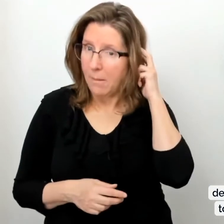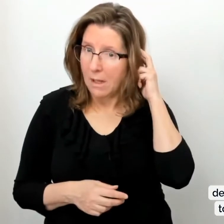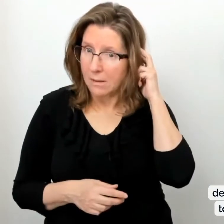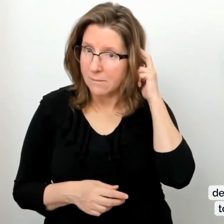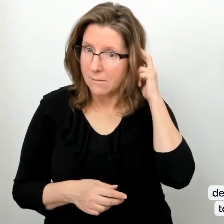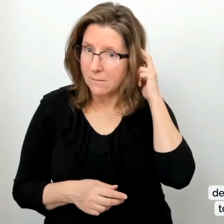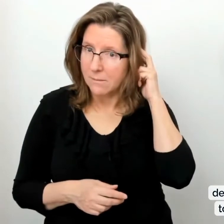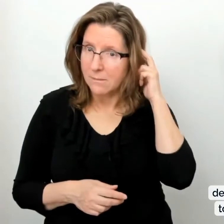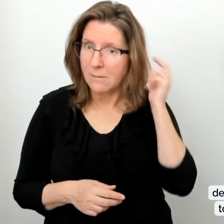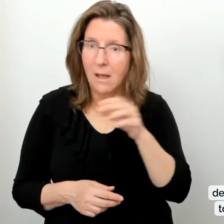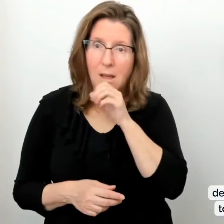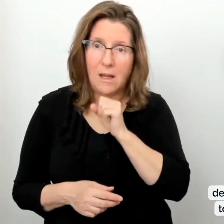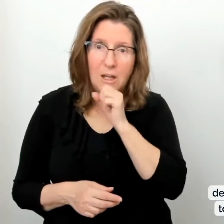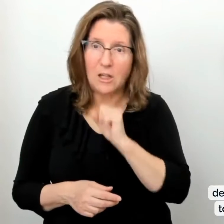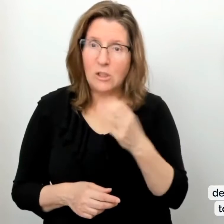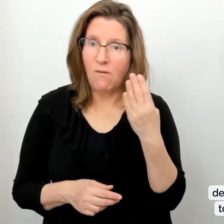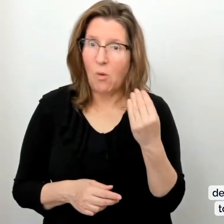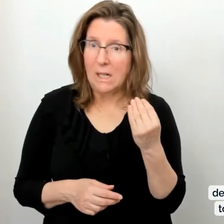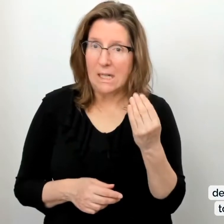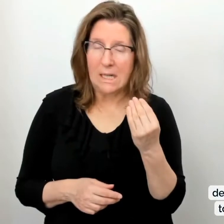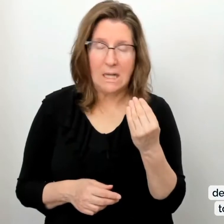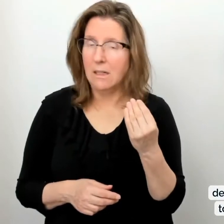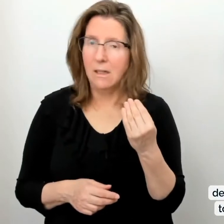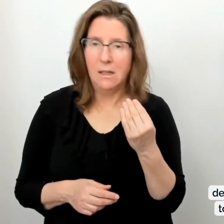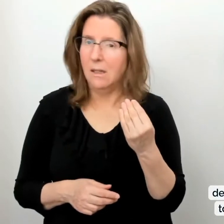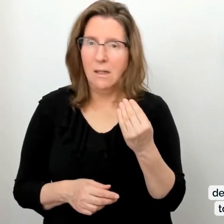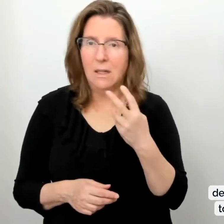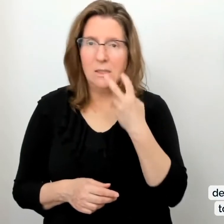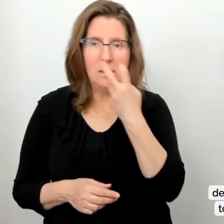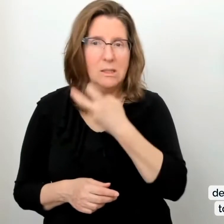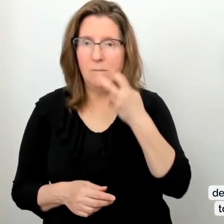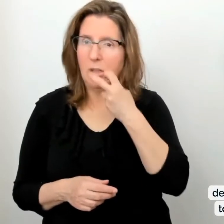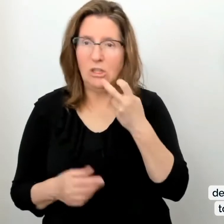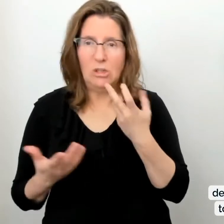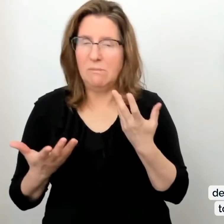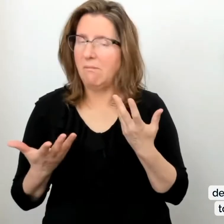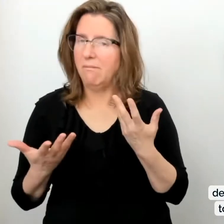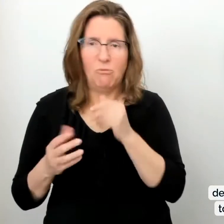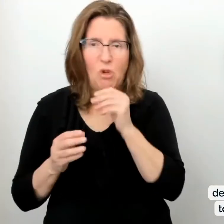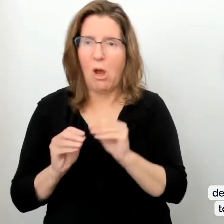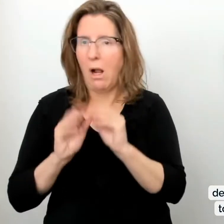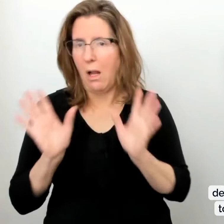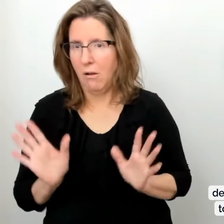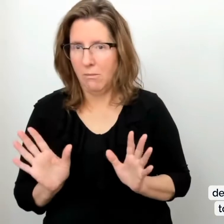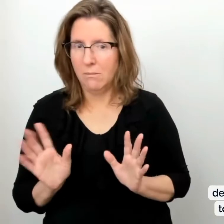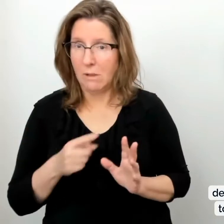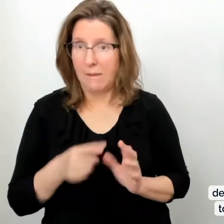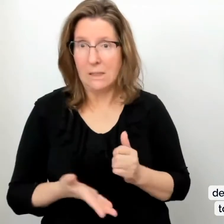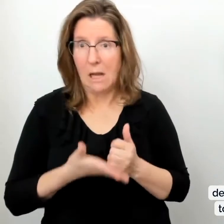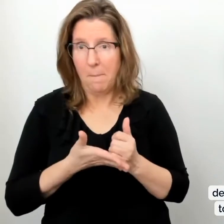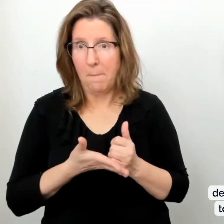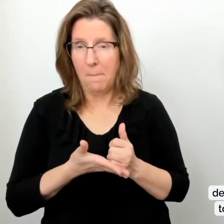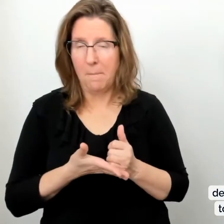He did have a cochlear implant. He was 14 at the time. This technology was a good support for him.